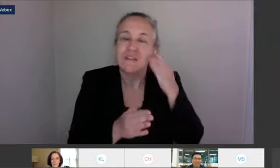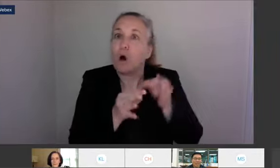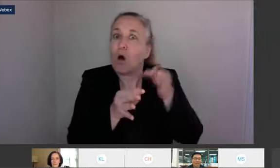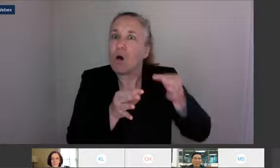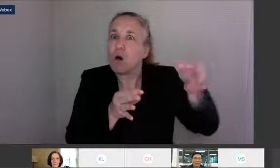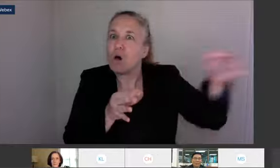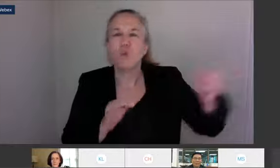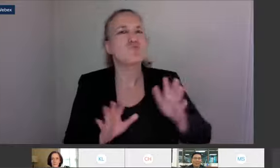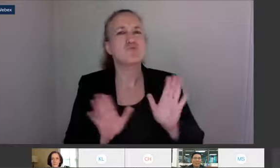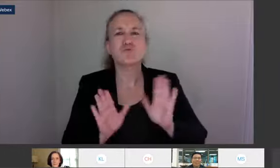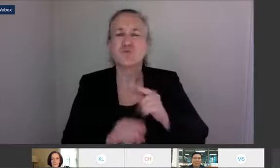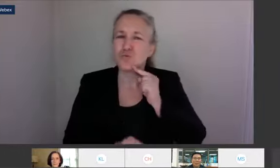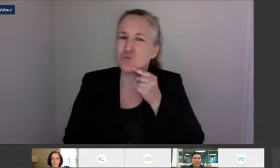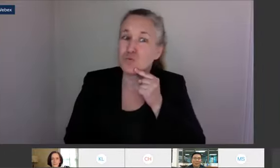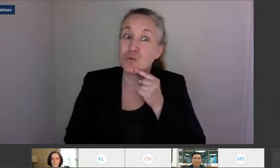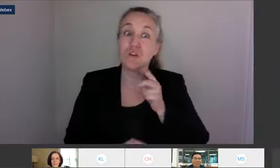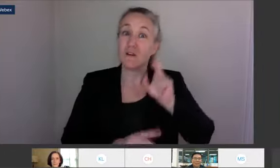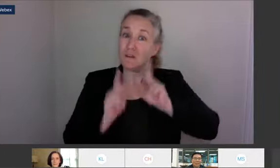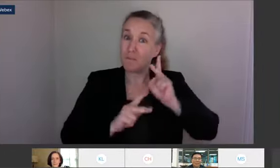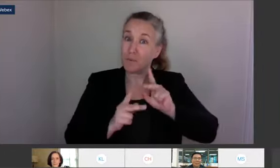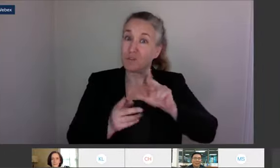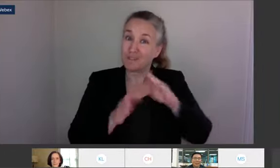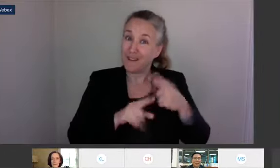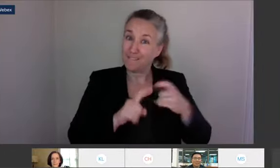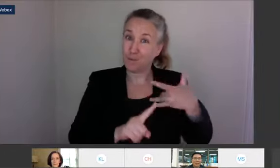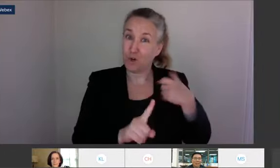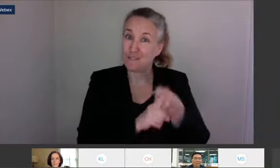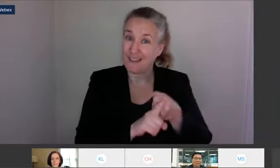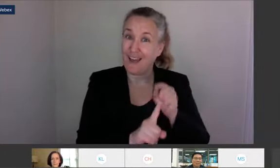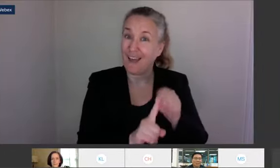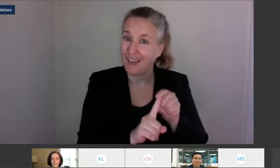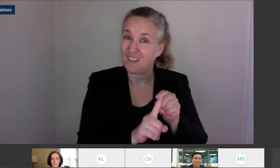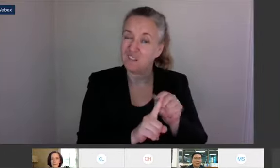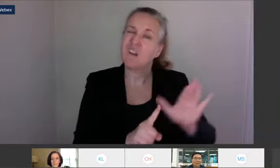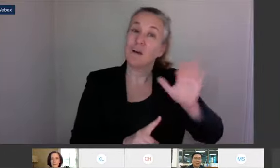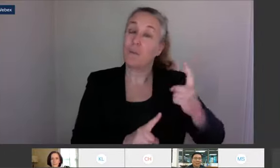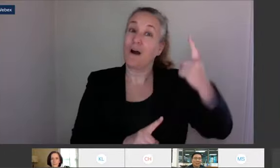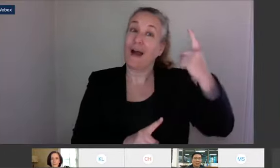and of the people who die from heart attack half died within the first hour after